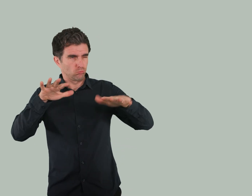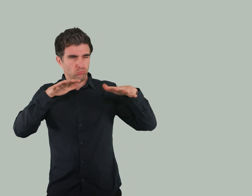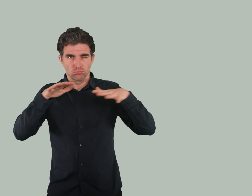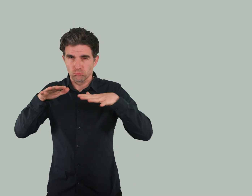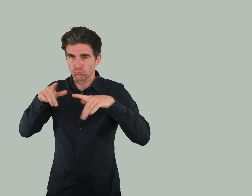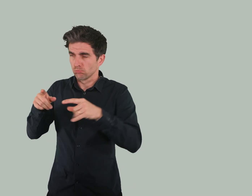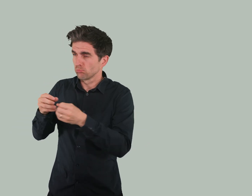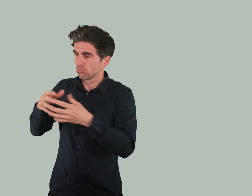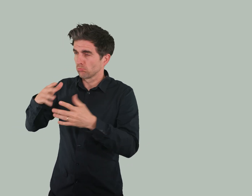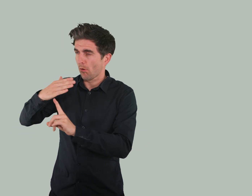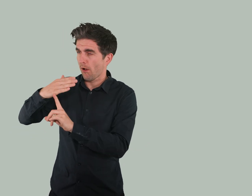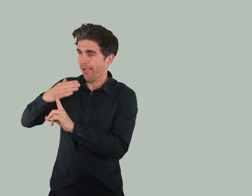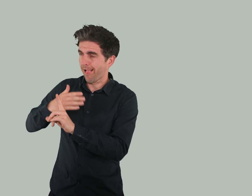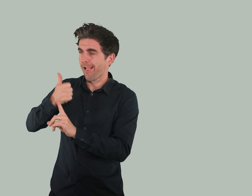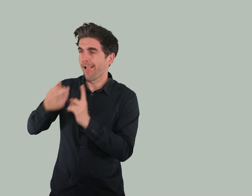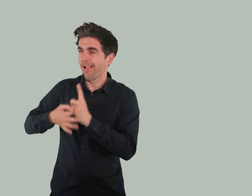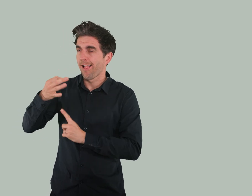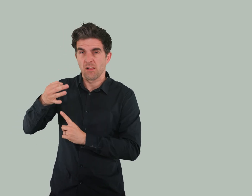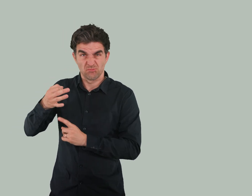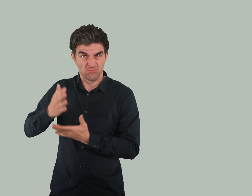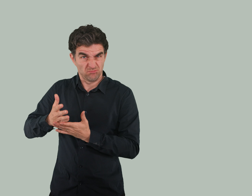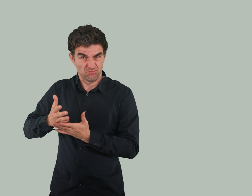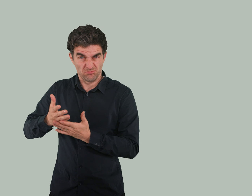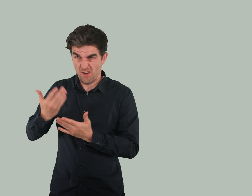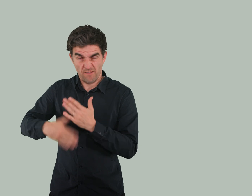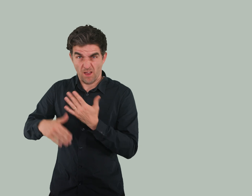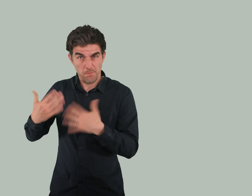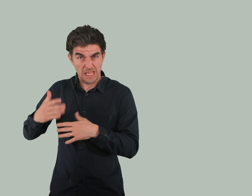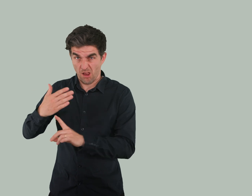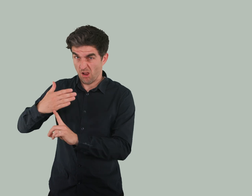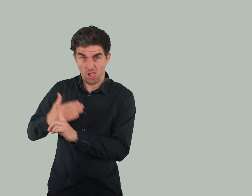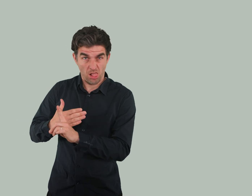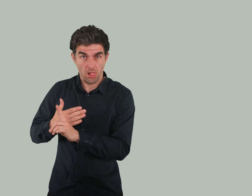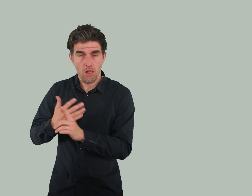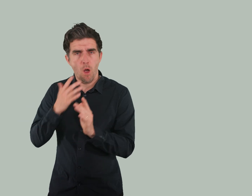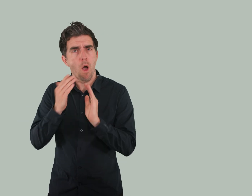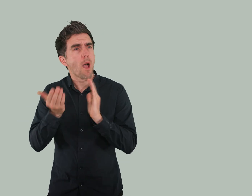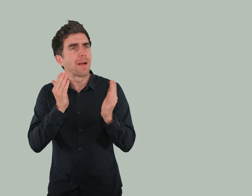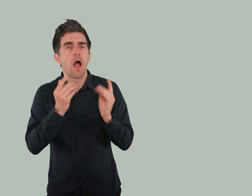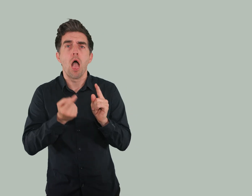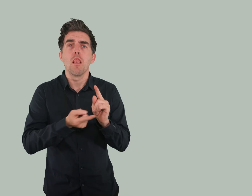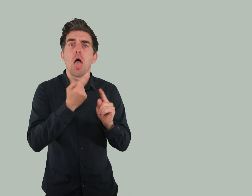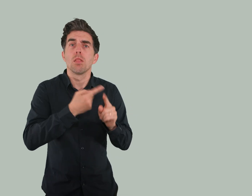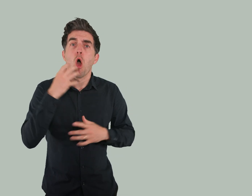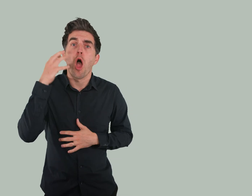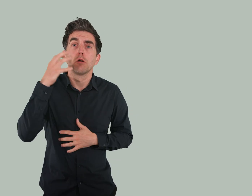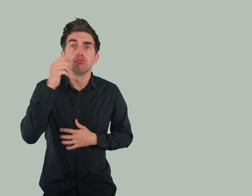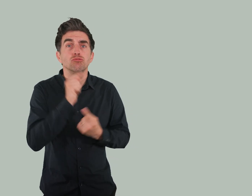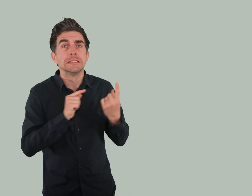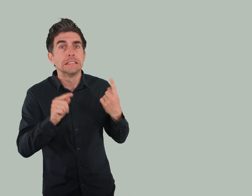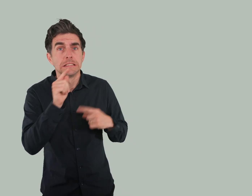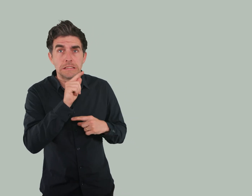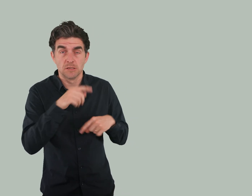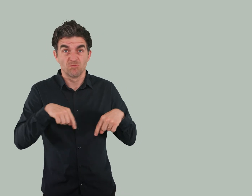achieved by comparable countries.